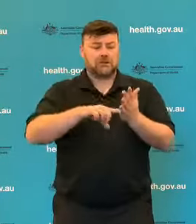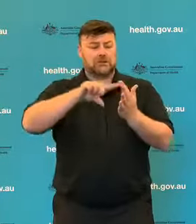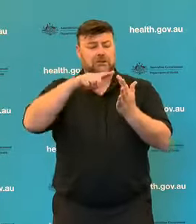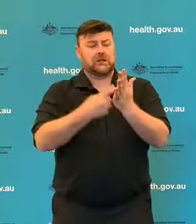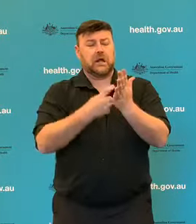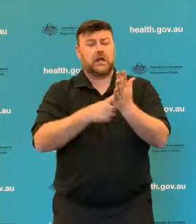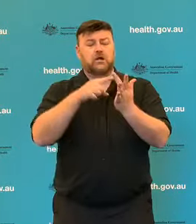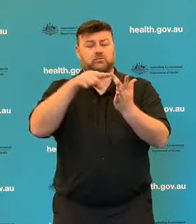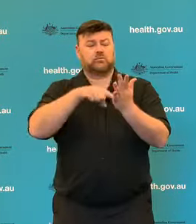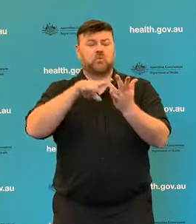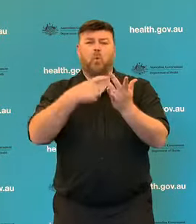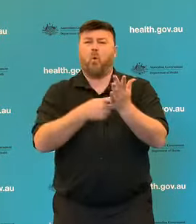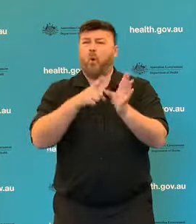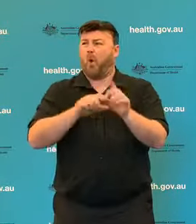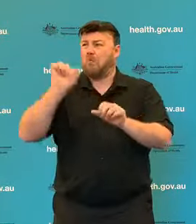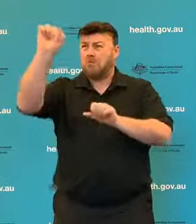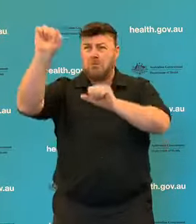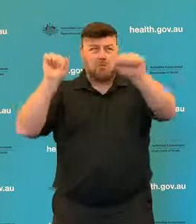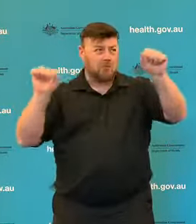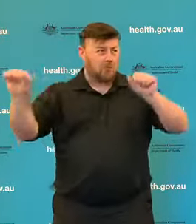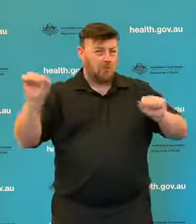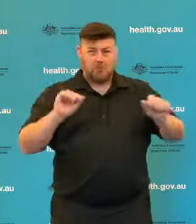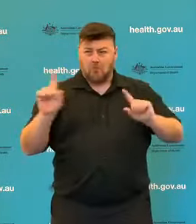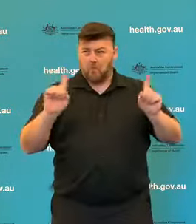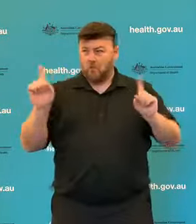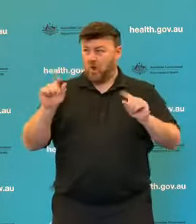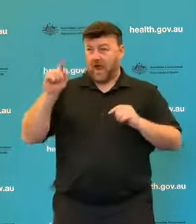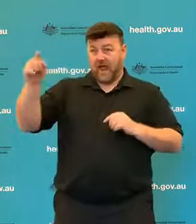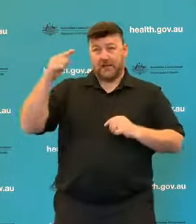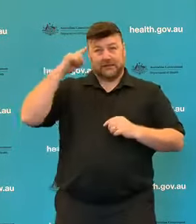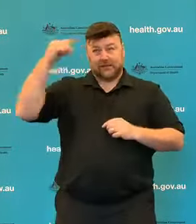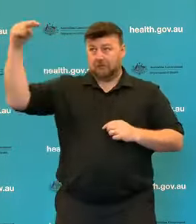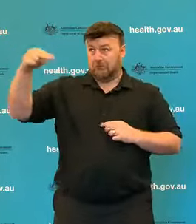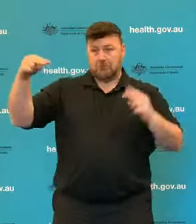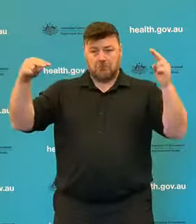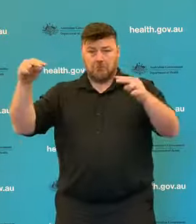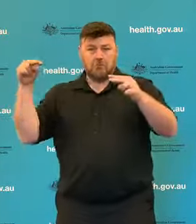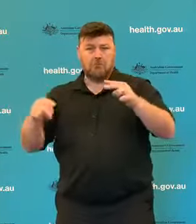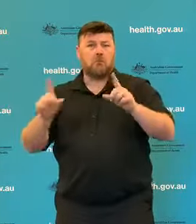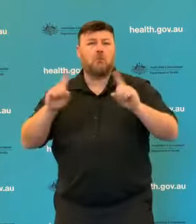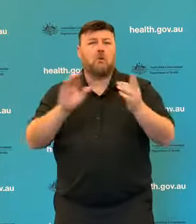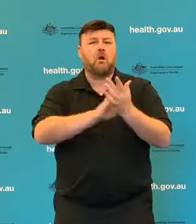definition of a hot spot? Well clearly, each of these states and territories is looking at their